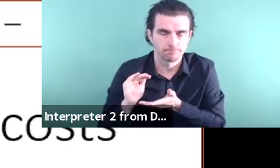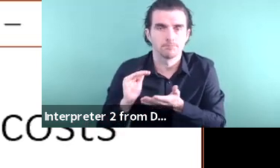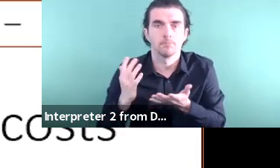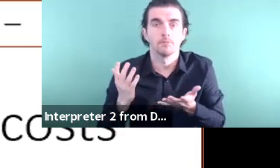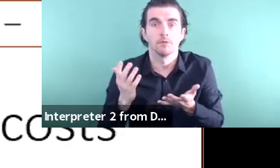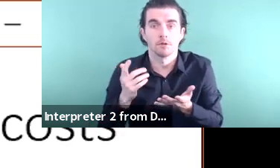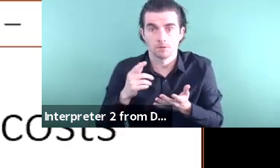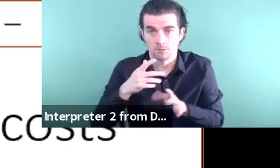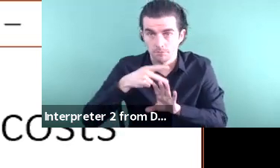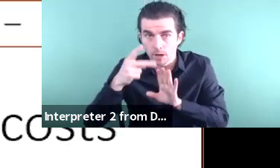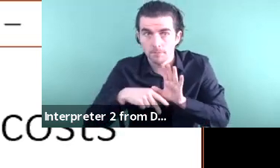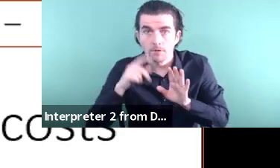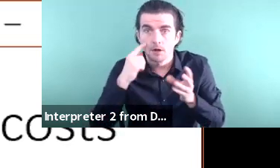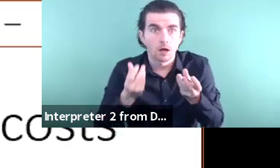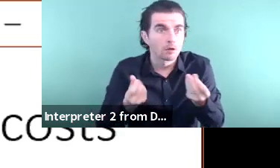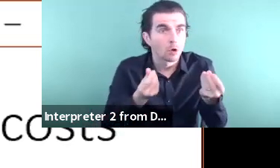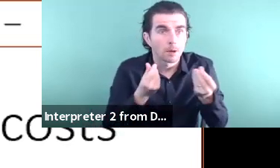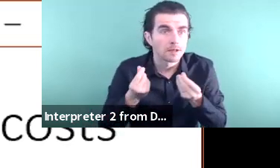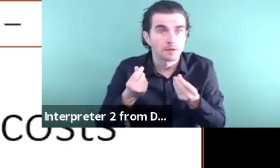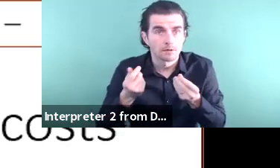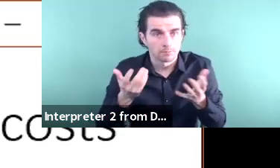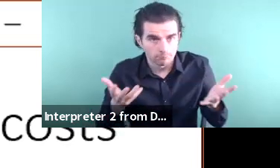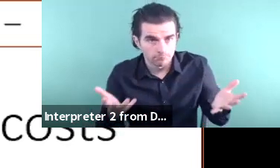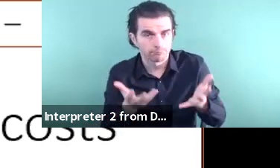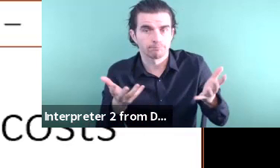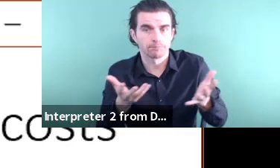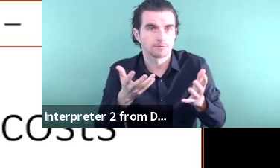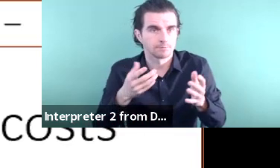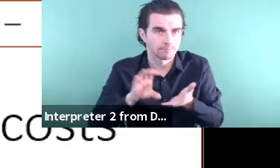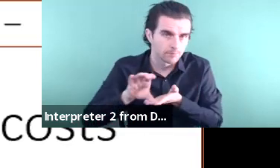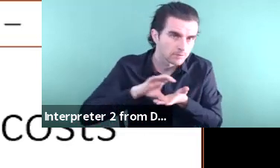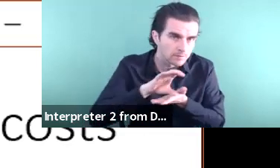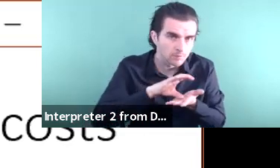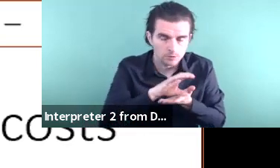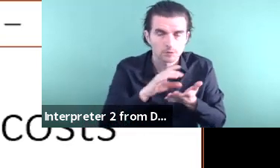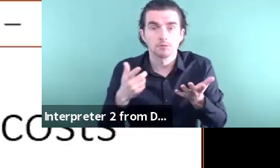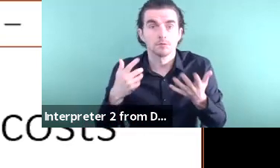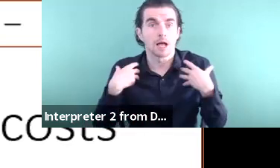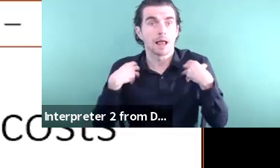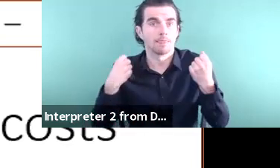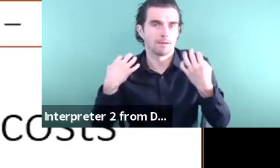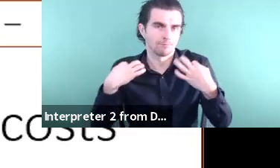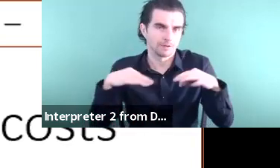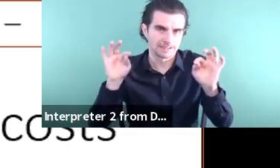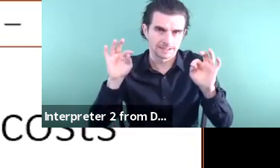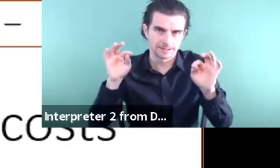catastrophic impact on revenue for the government, there is still ongoing conversation to explore the